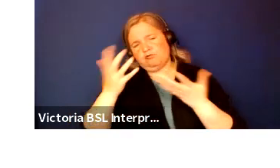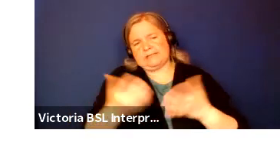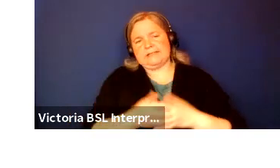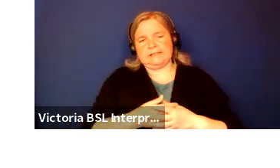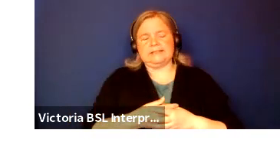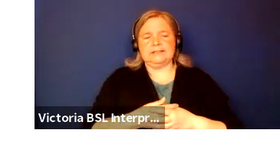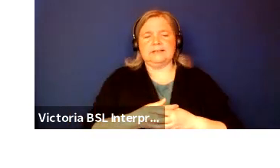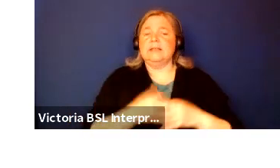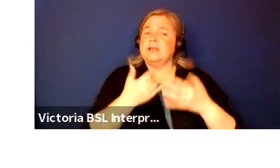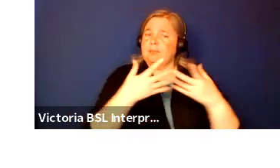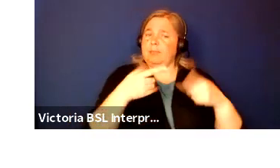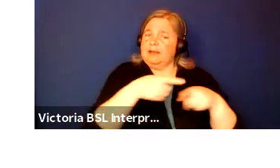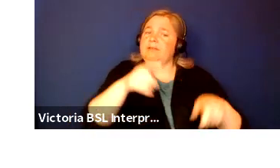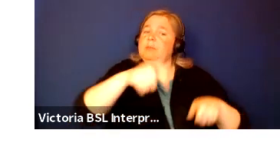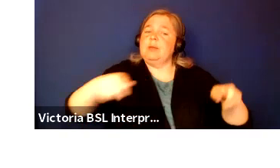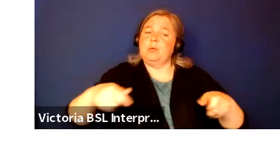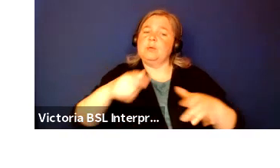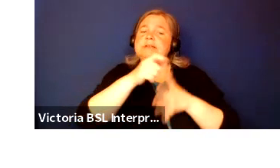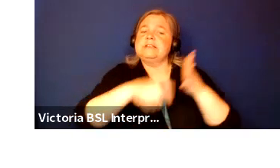with getting food and cash money.